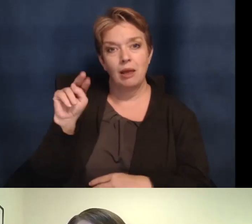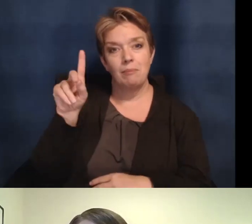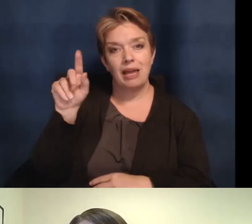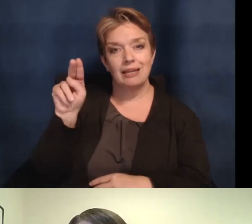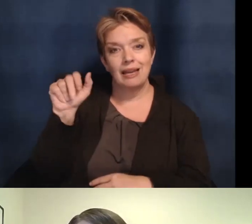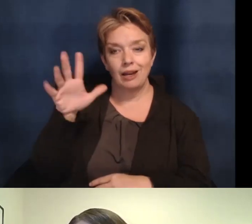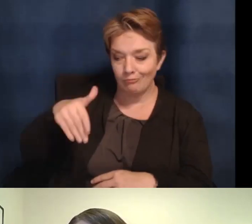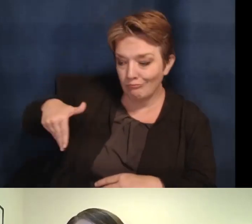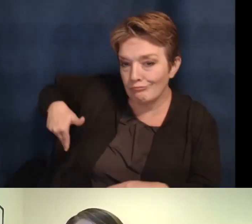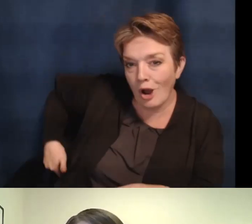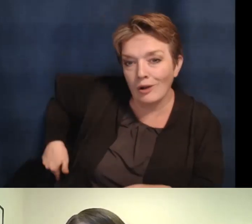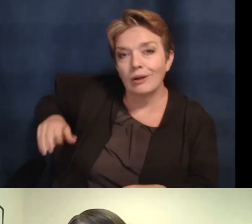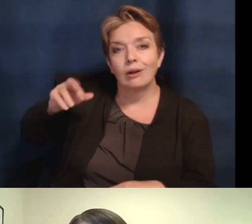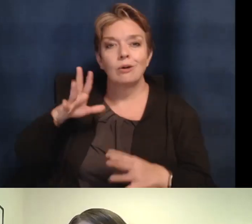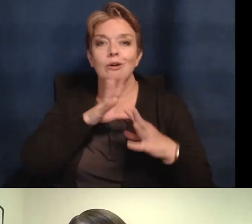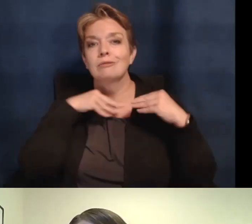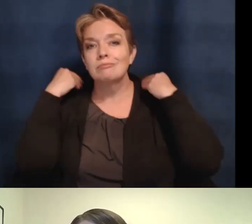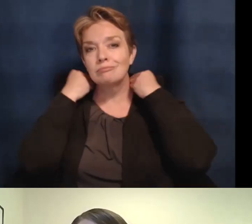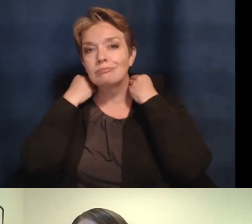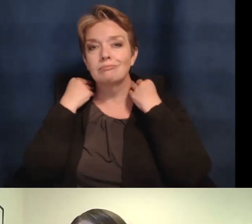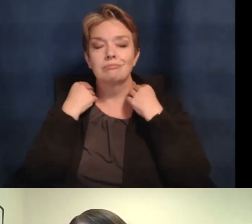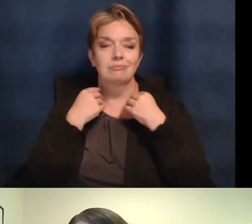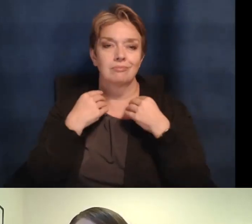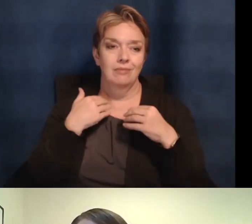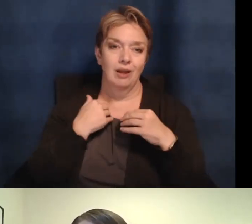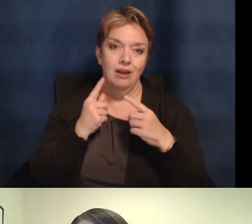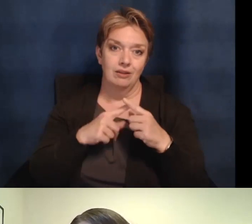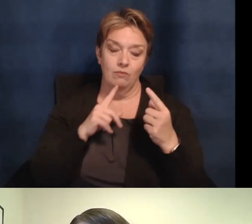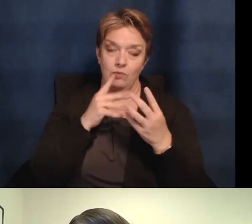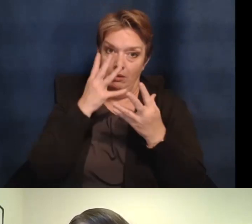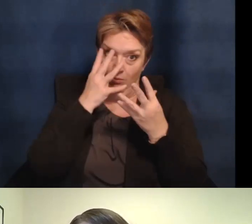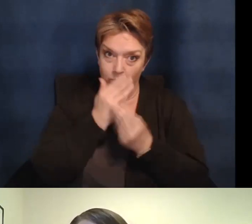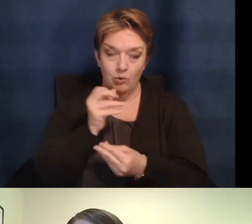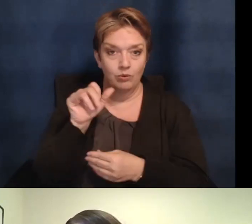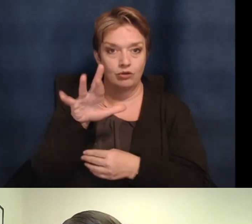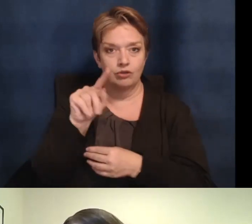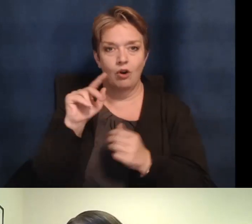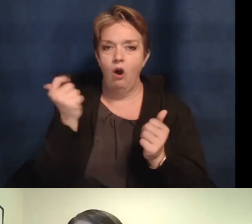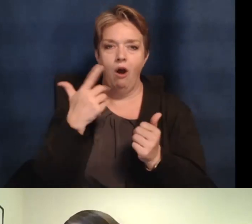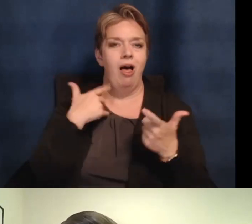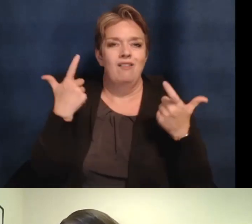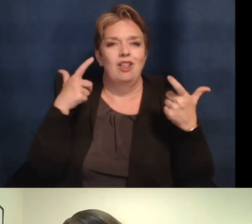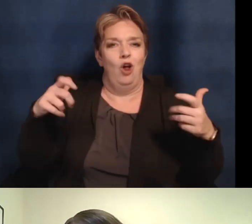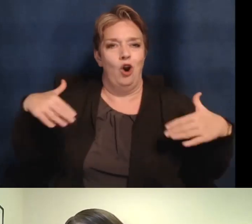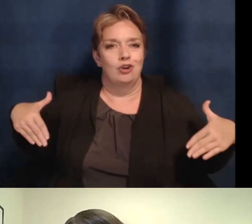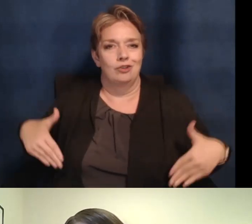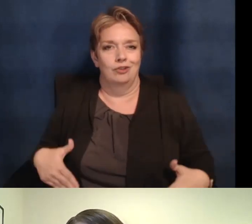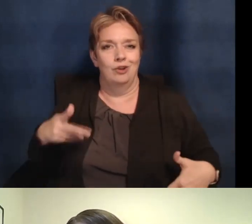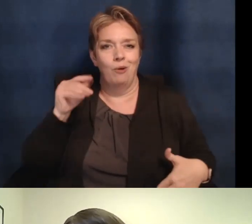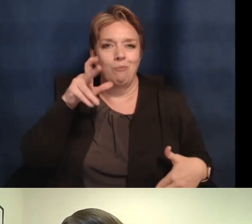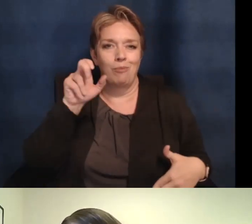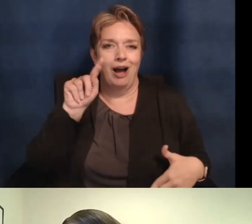And we have some really gorgeous skirts with large pockets, and those pockets were used to pick up and carry...